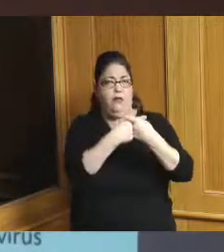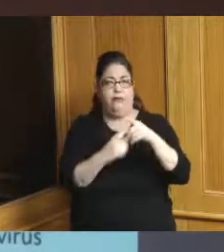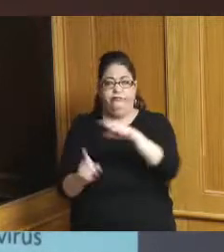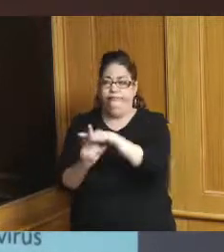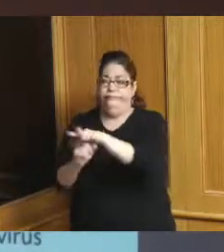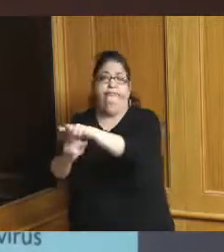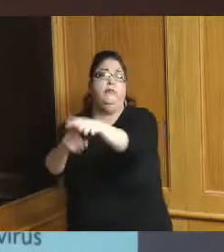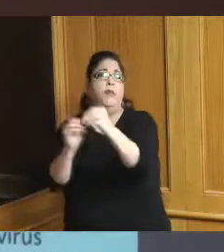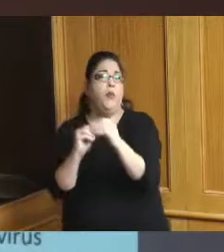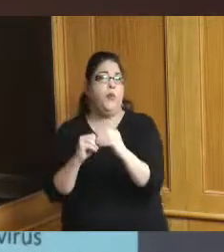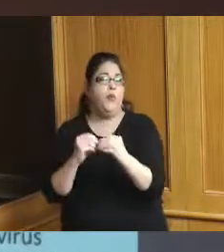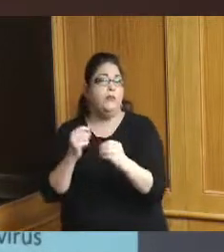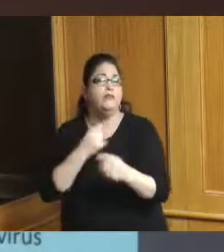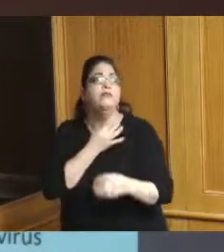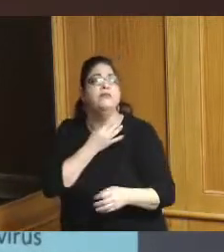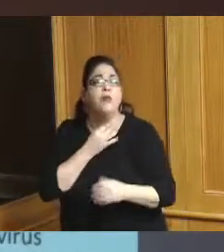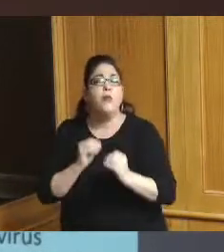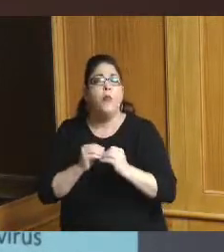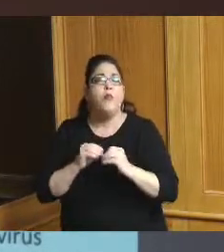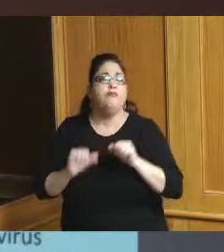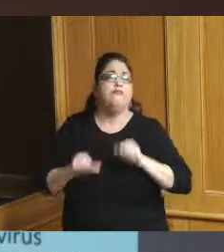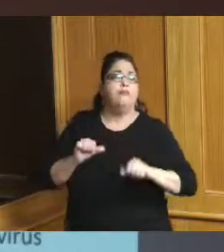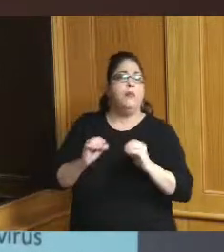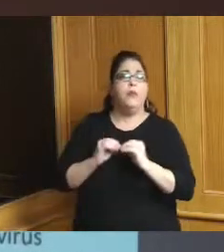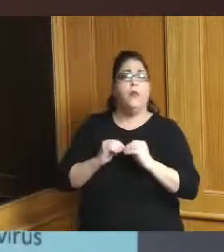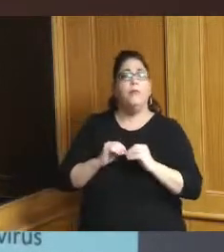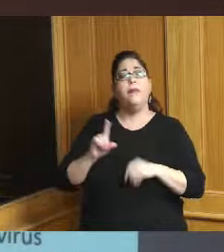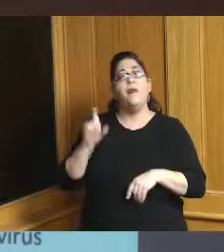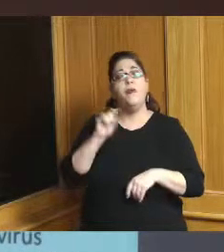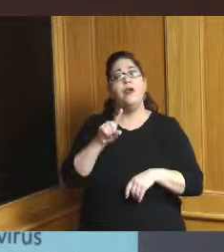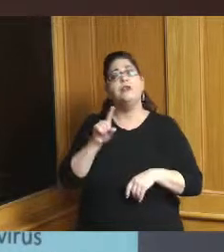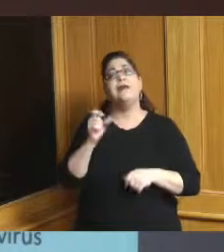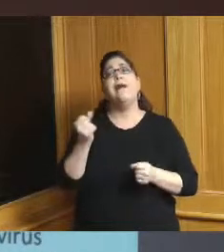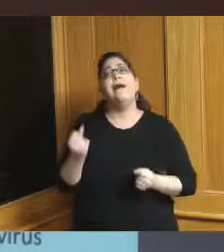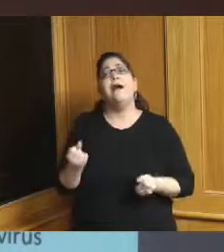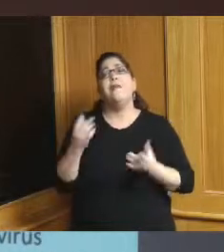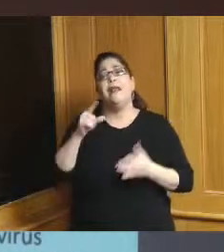for people but the questions they have is how many black people have died from getting a vaccine